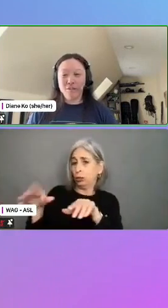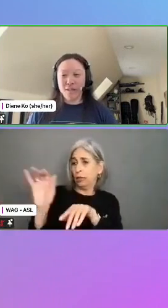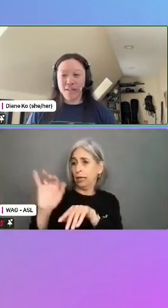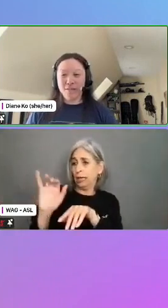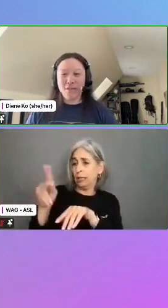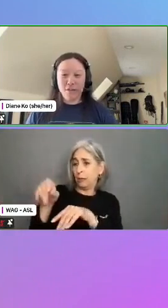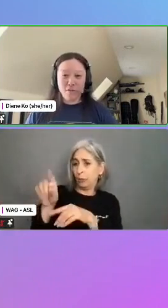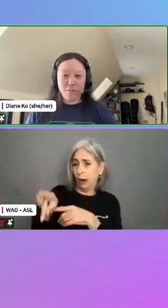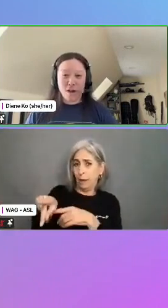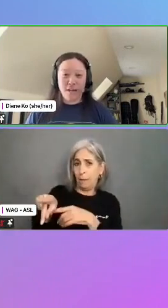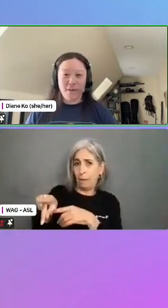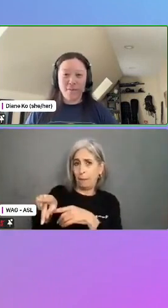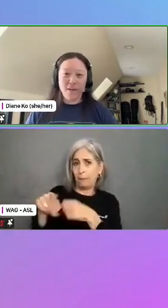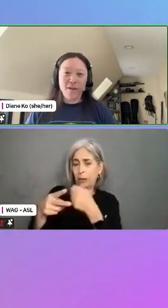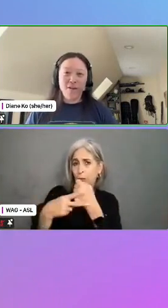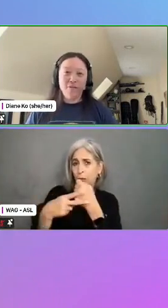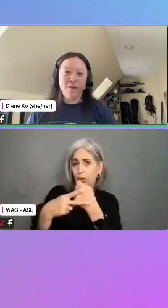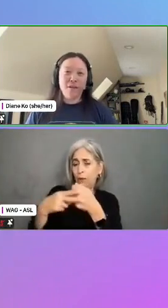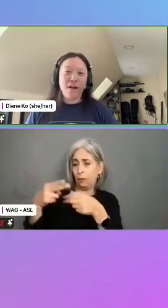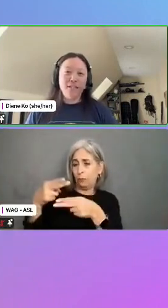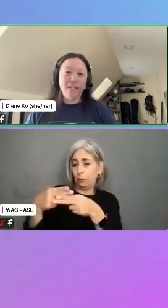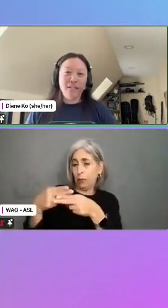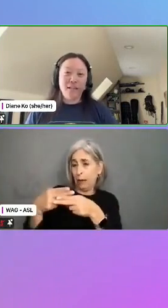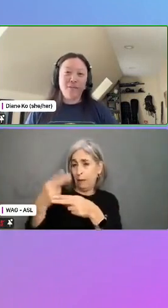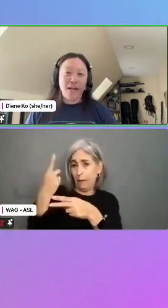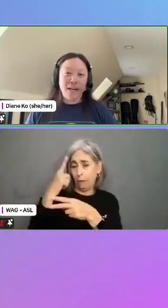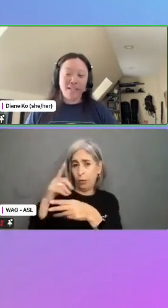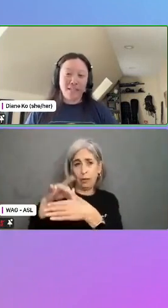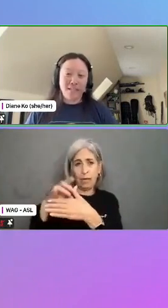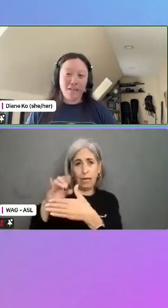description. Now the consumer doesn't need to do work to as